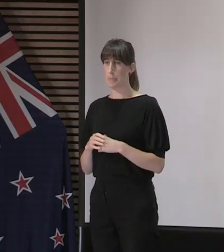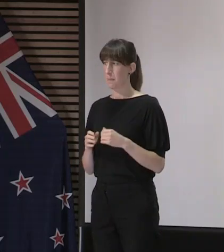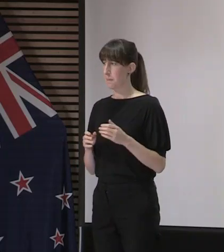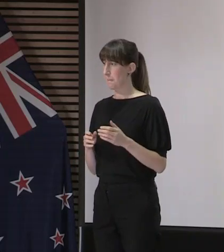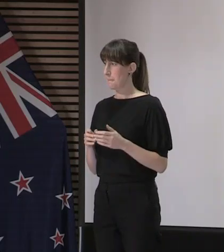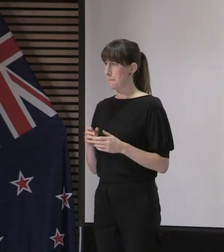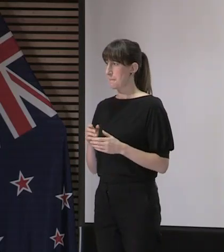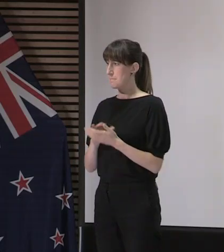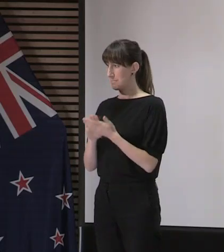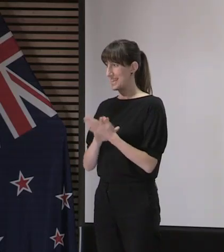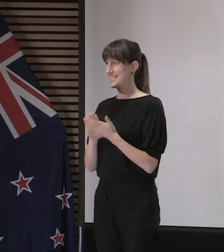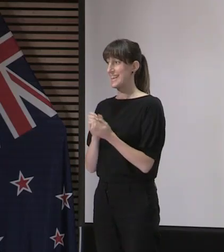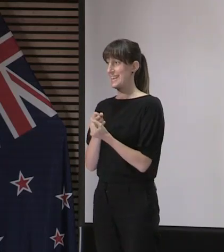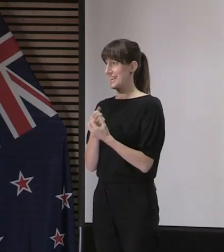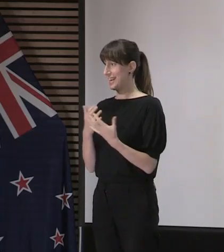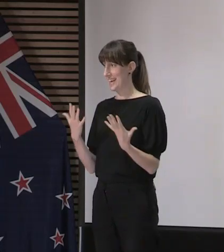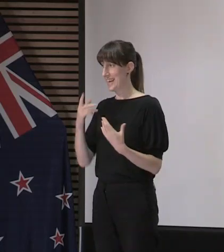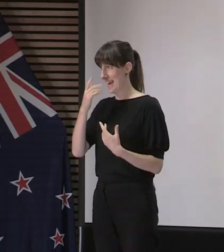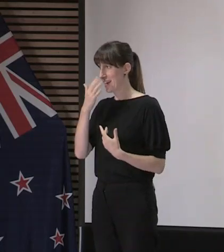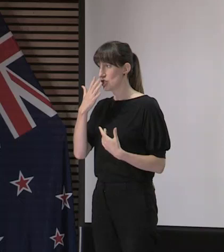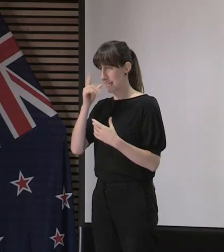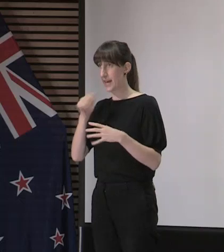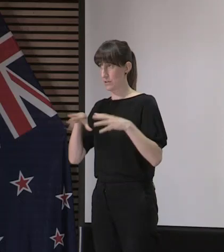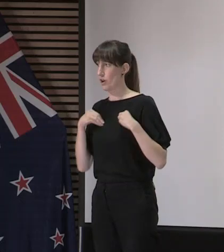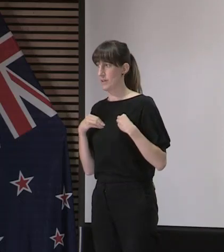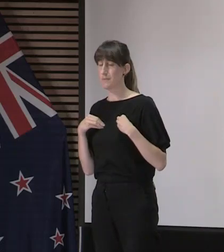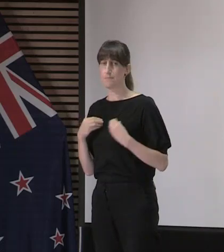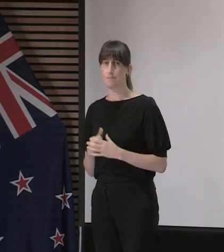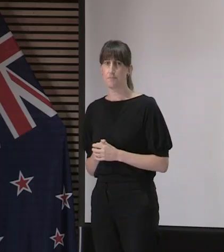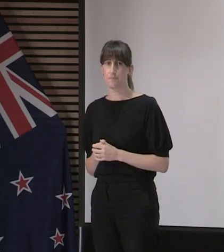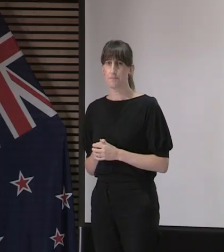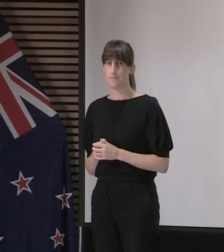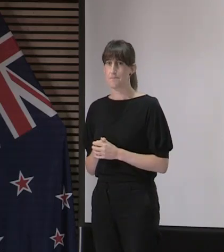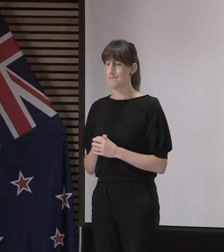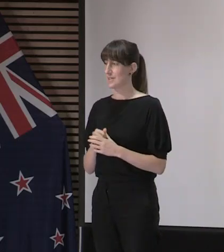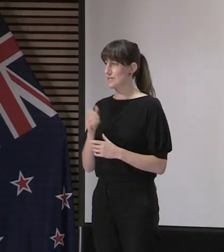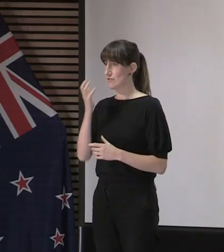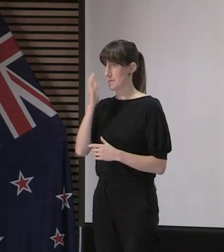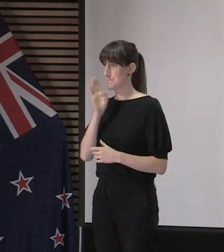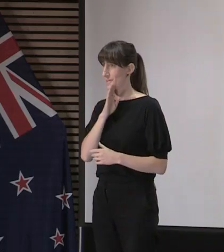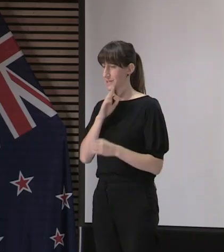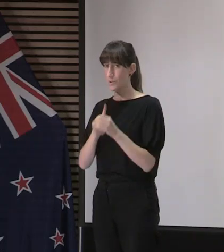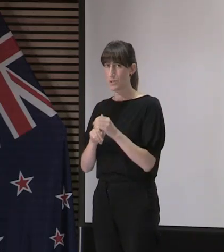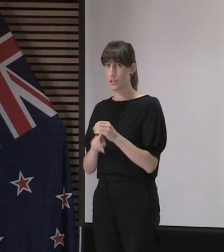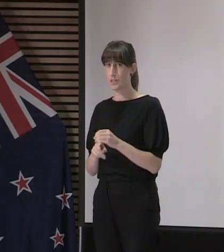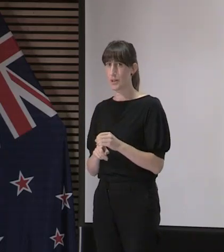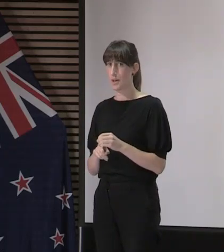under-20-year-olds related to COVID-19. It is not an innocuous infection it's a any age group.